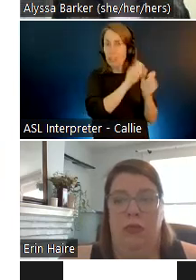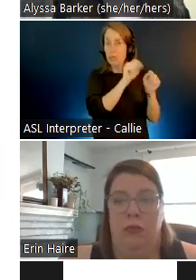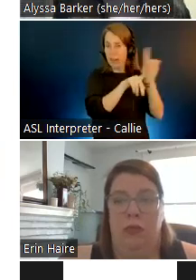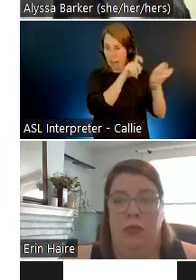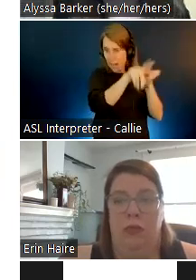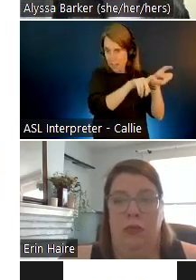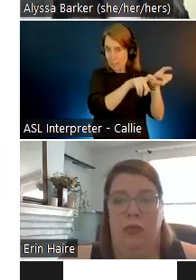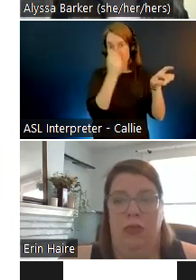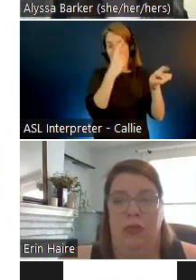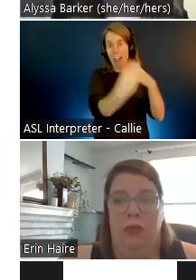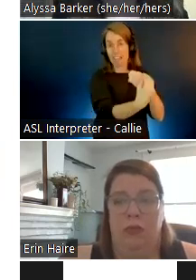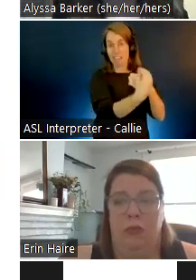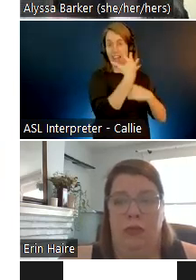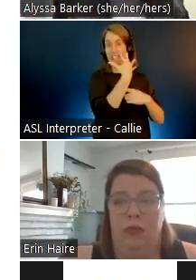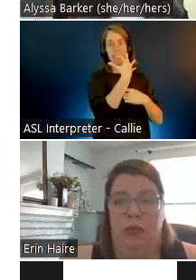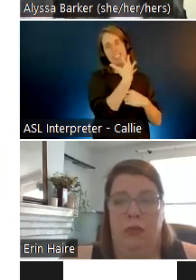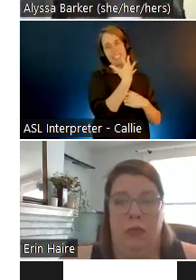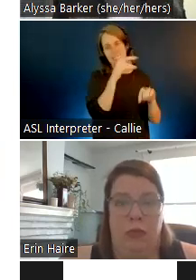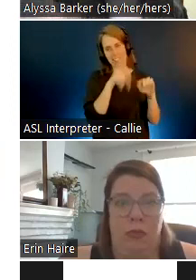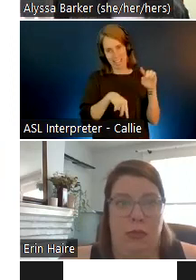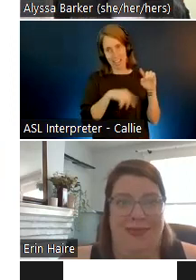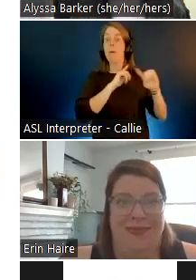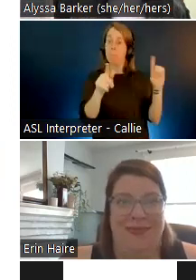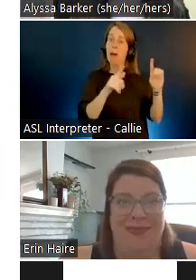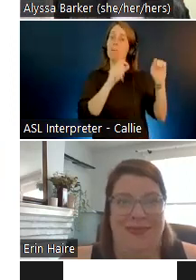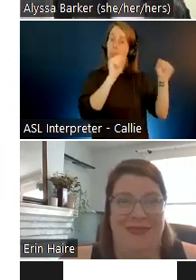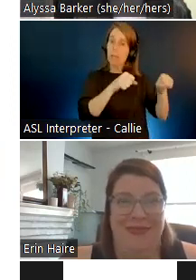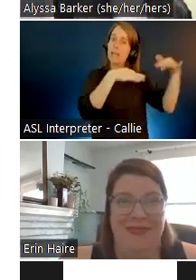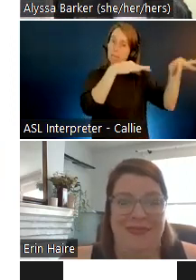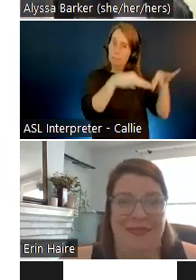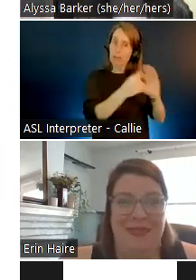um but we can certainly talk to you all day long about the law itself and um